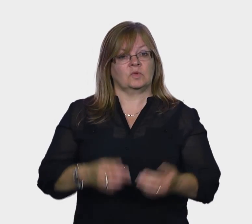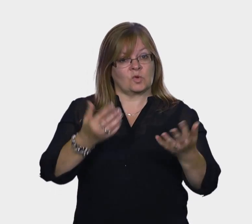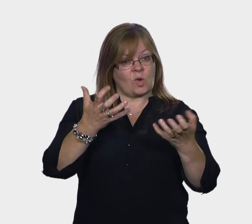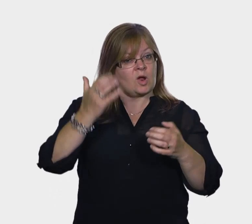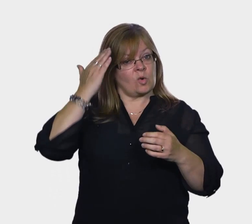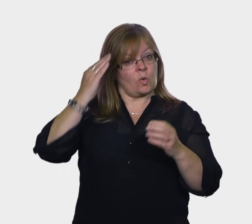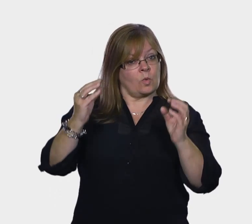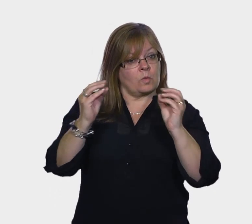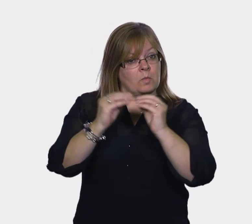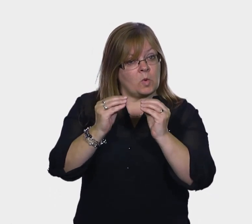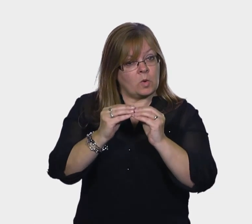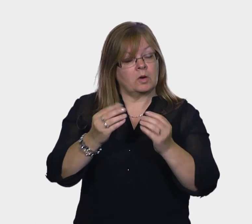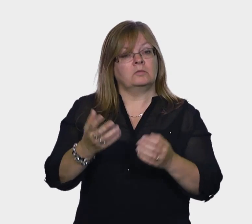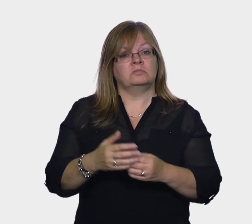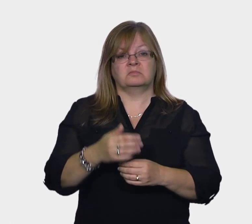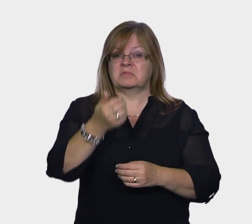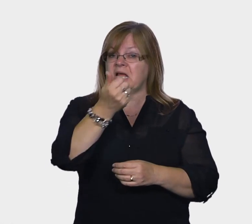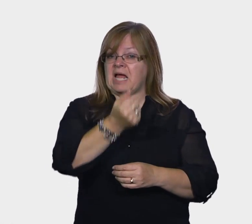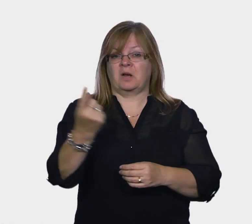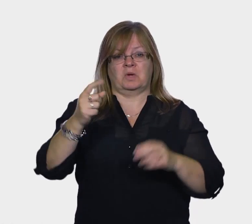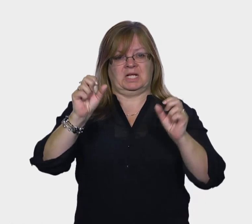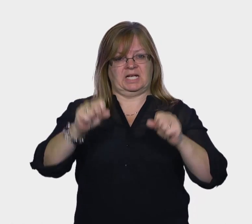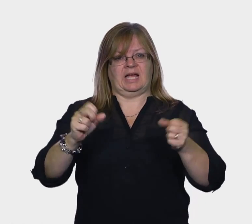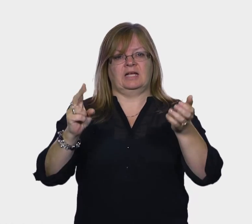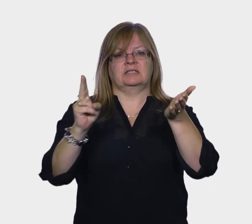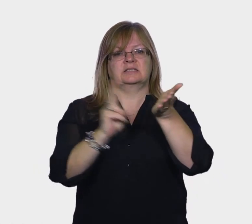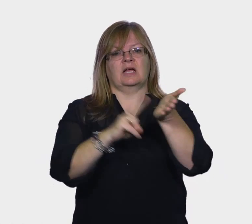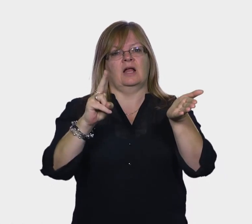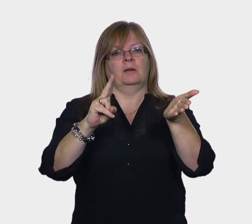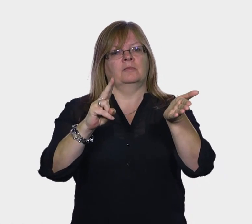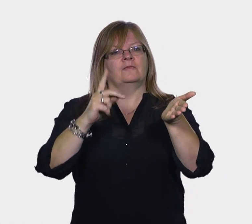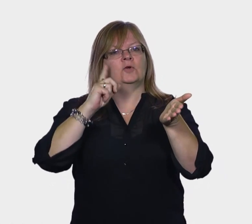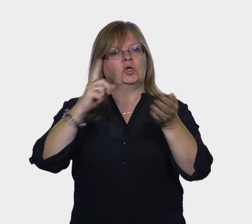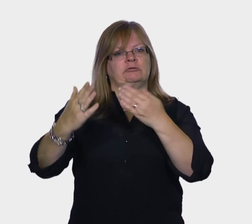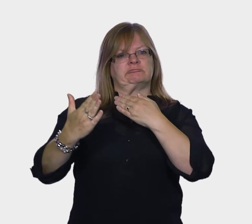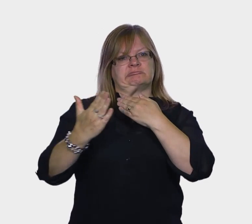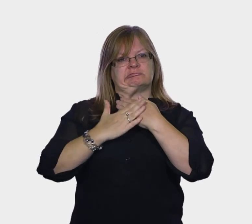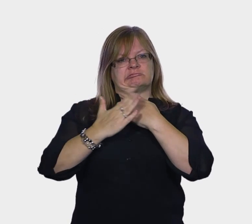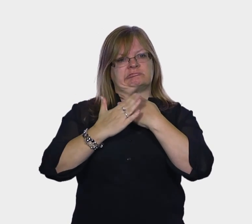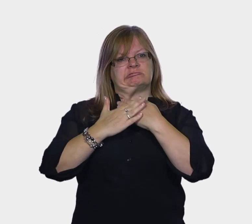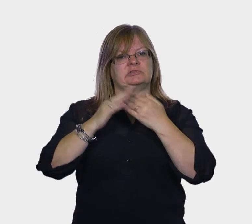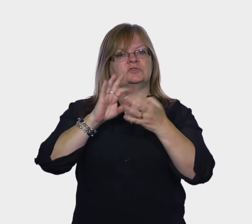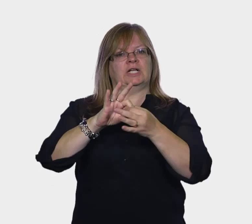Want to know more? Anyone can sign up for alerts